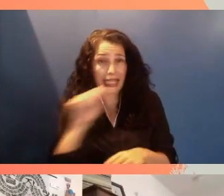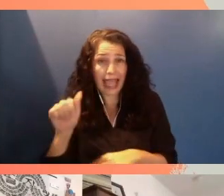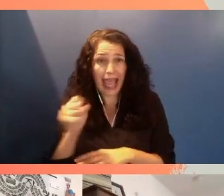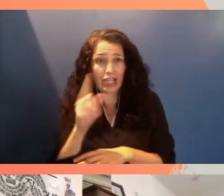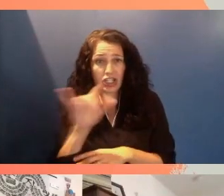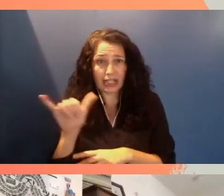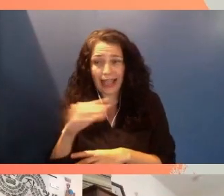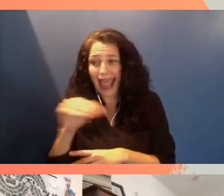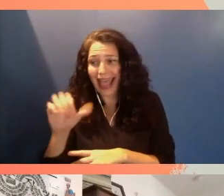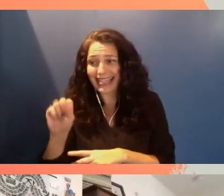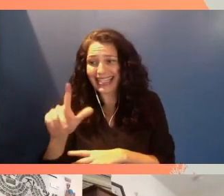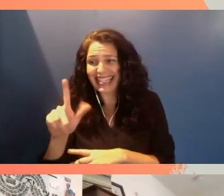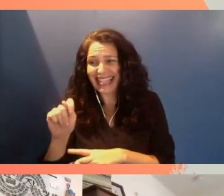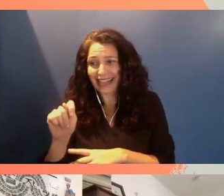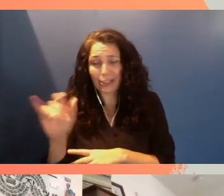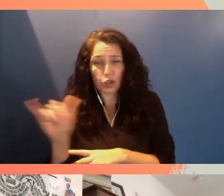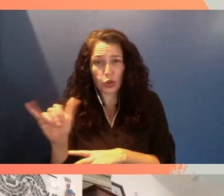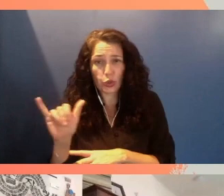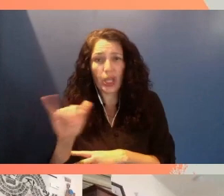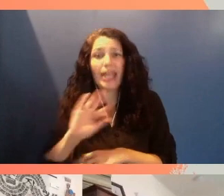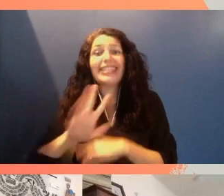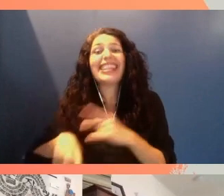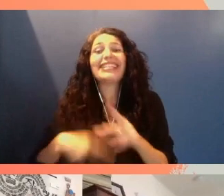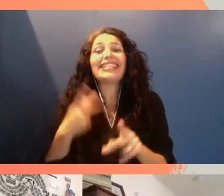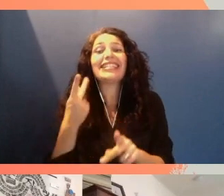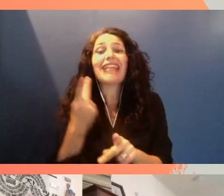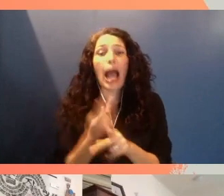the kinds of filmmakers we were, I think they're very comfortable when,